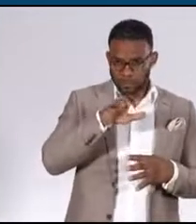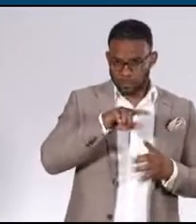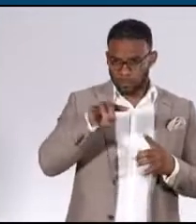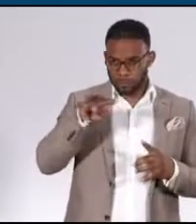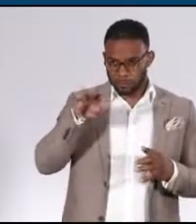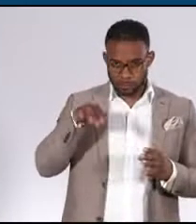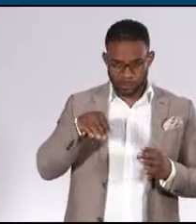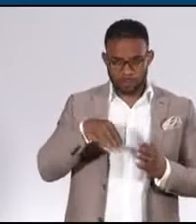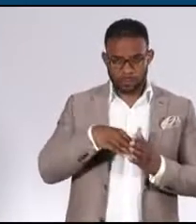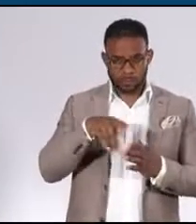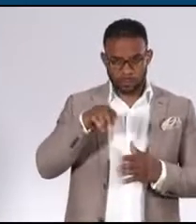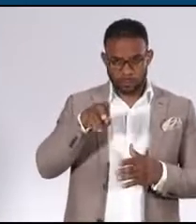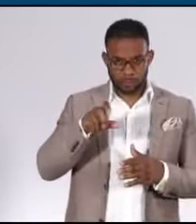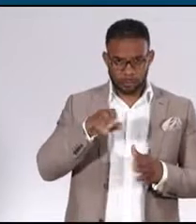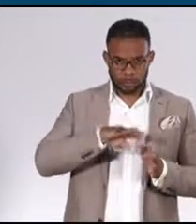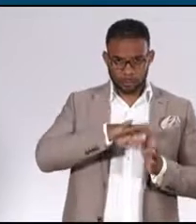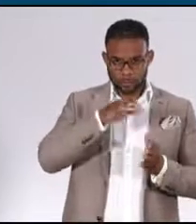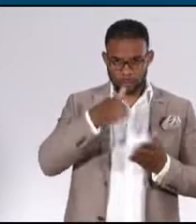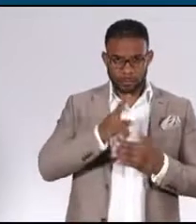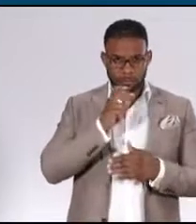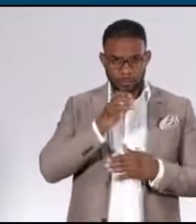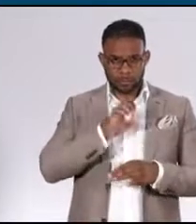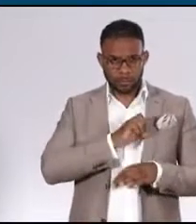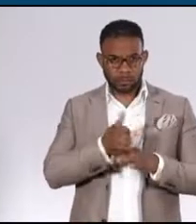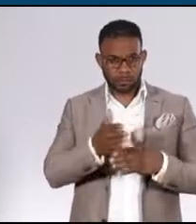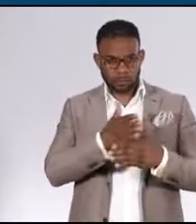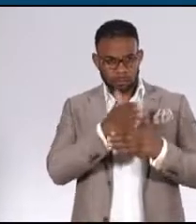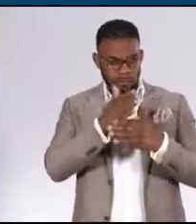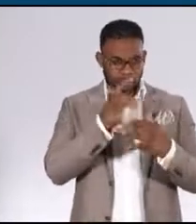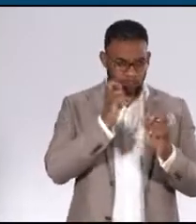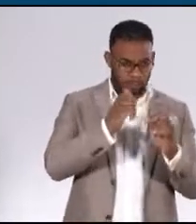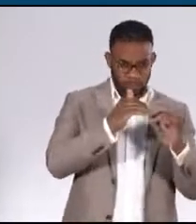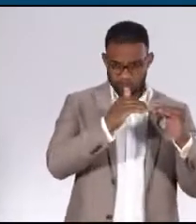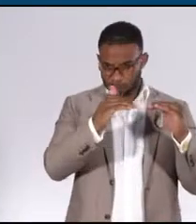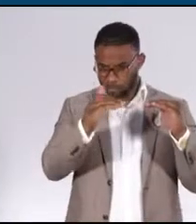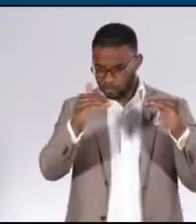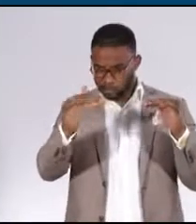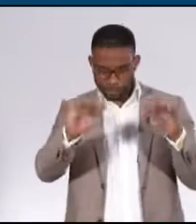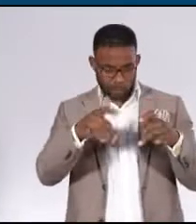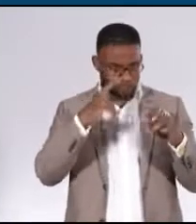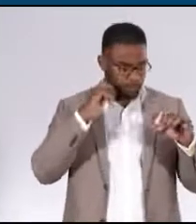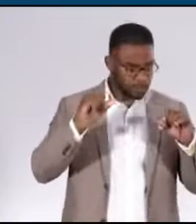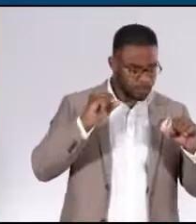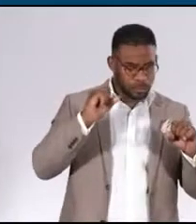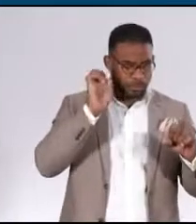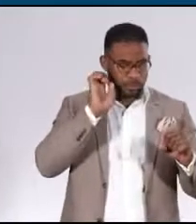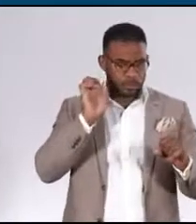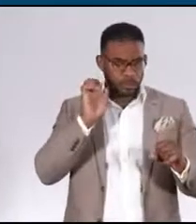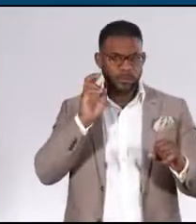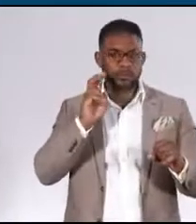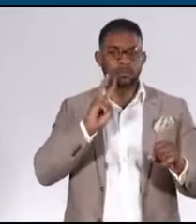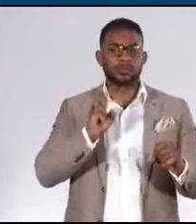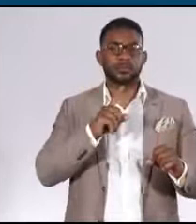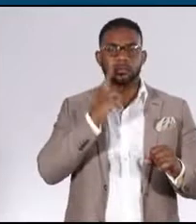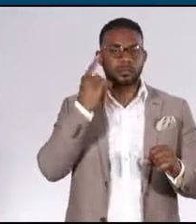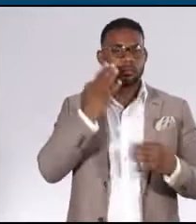That's what the bulk of speech energy is. And what average, just to give a level of how long speech sounds take we have to be for someone to detect it.